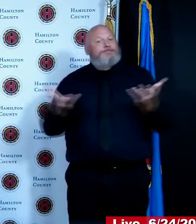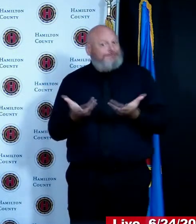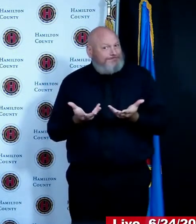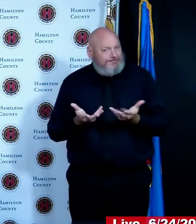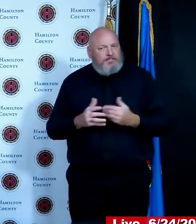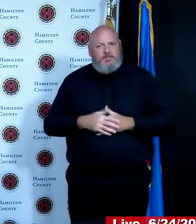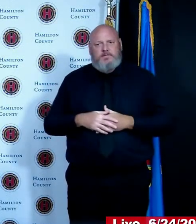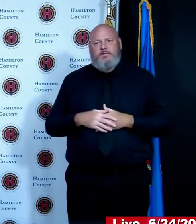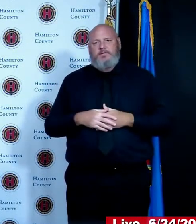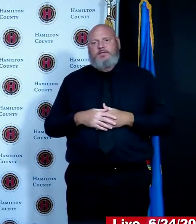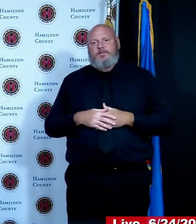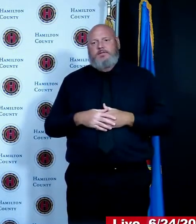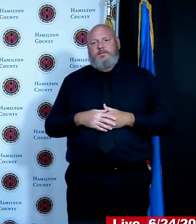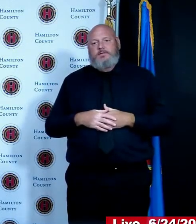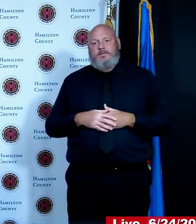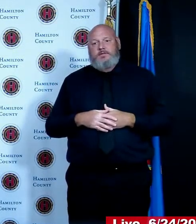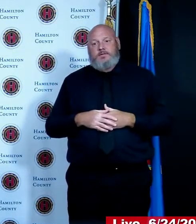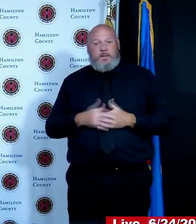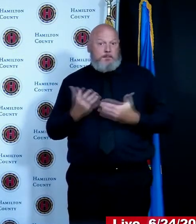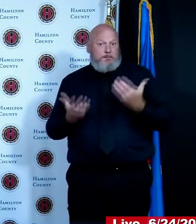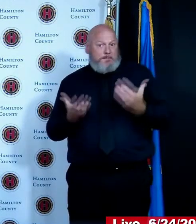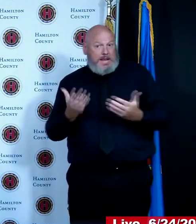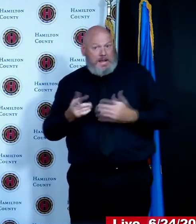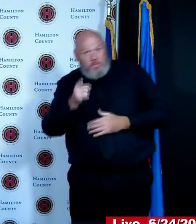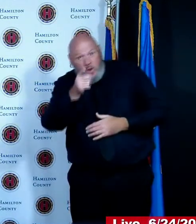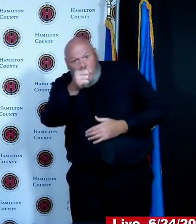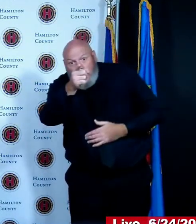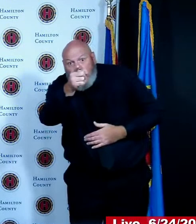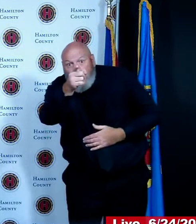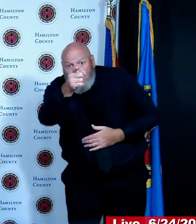around you has the virus and do what we need to do we know what we need to do to